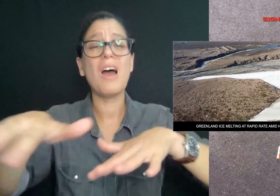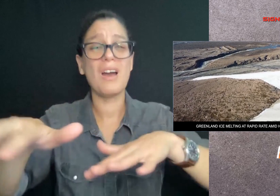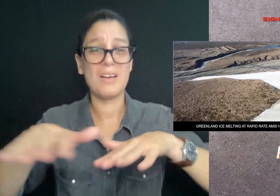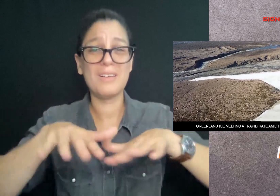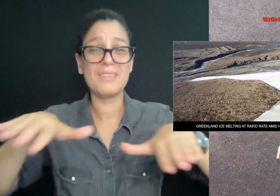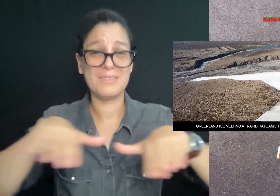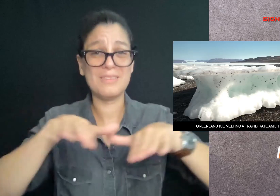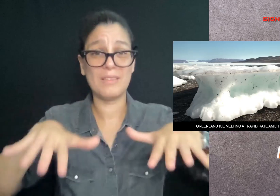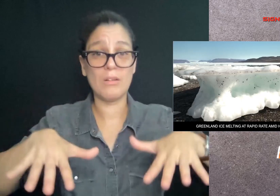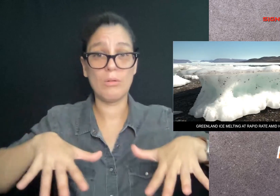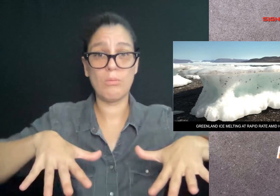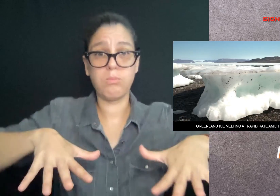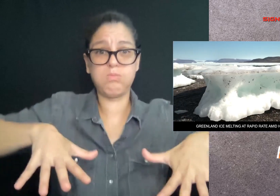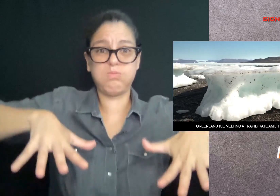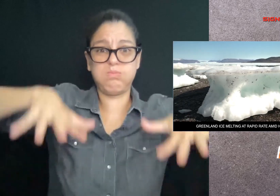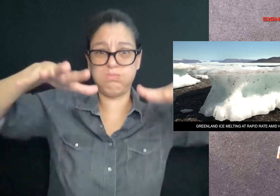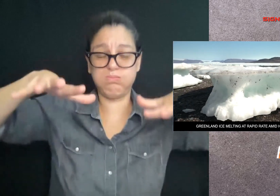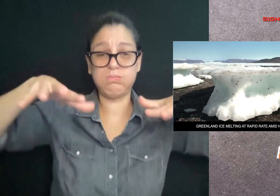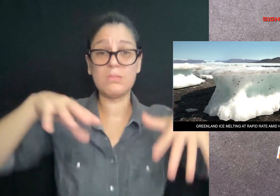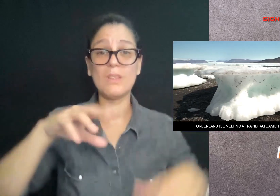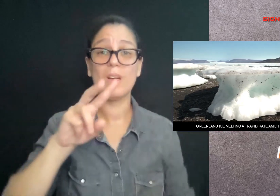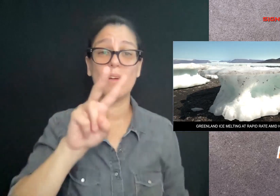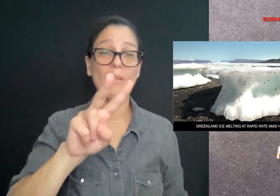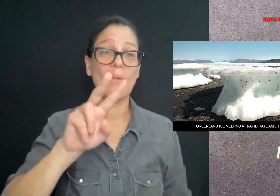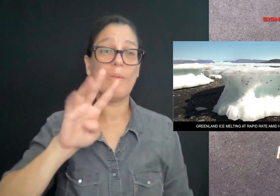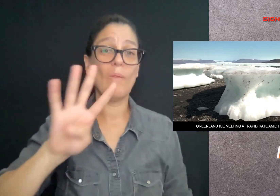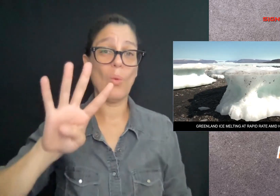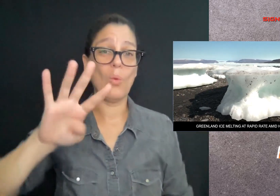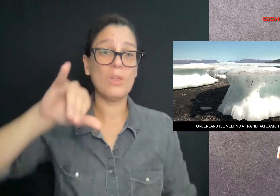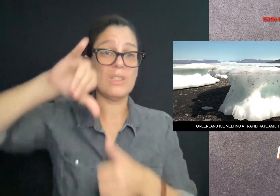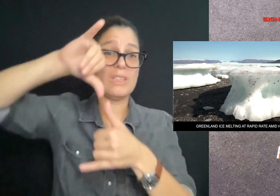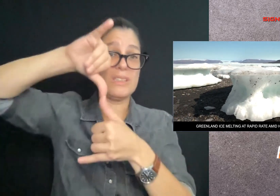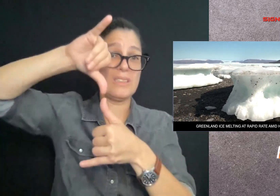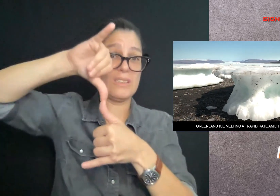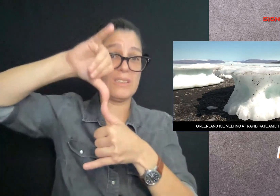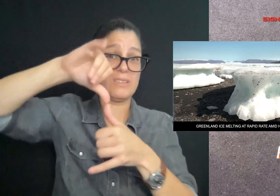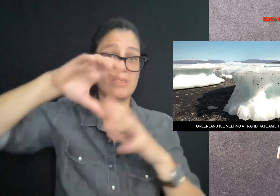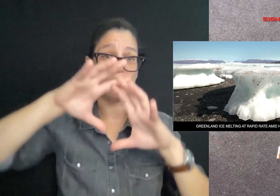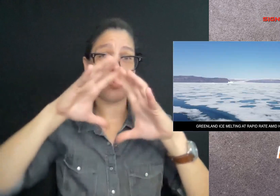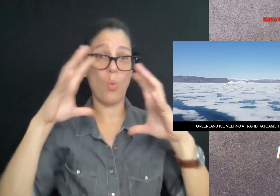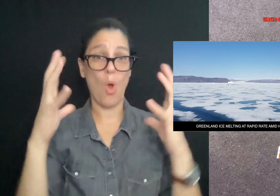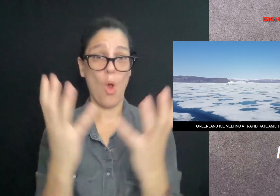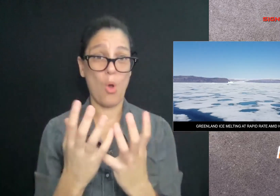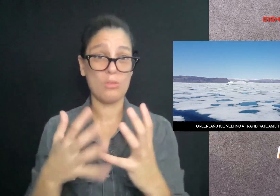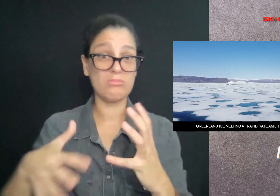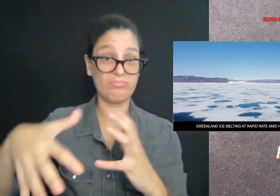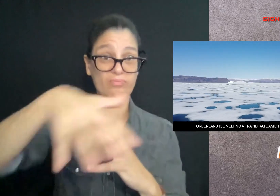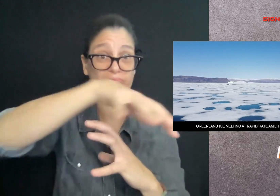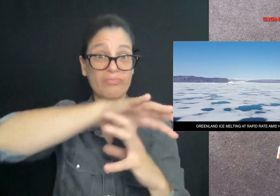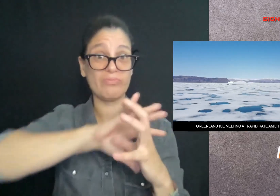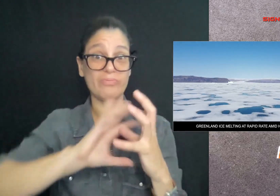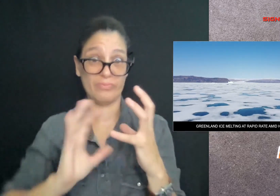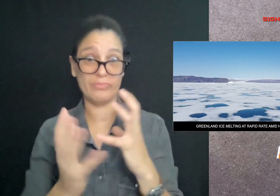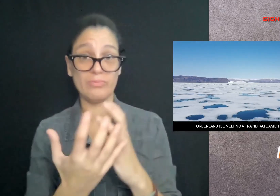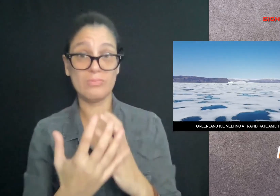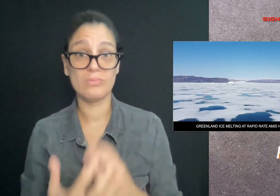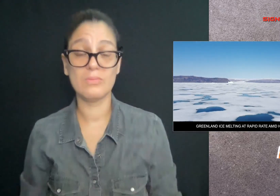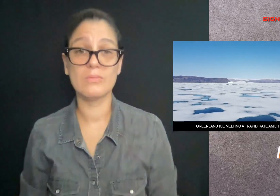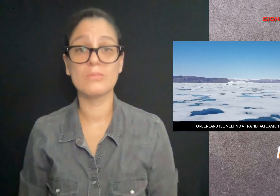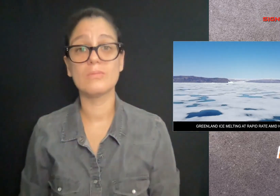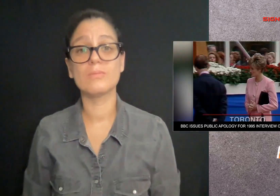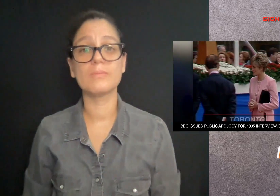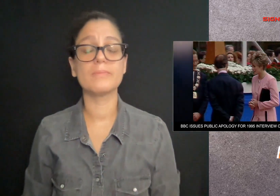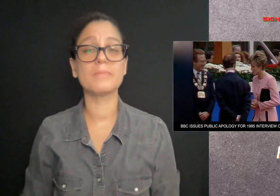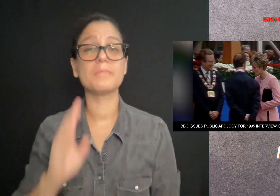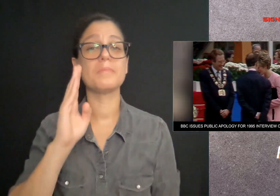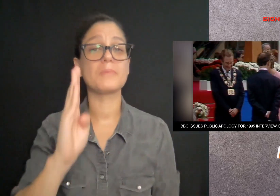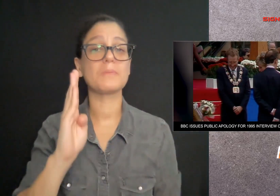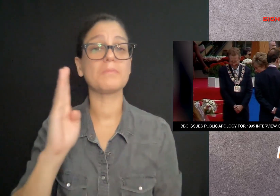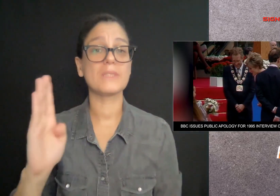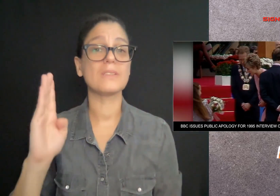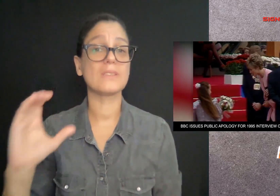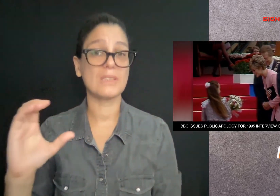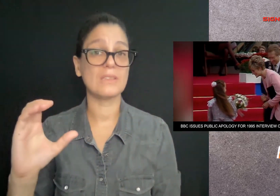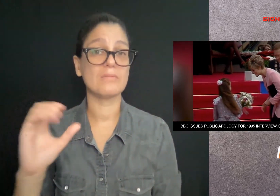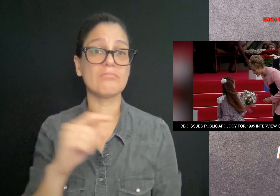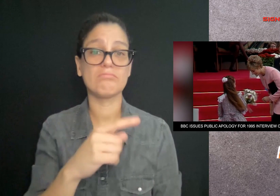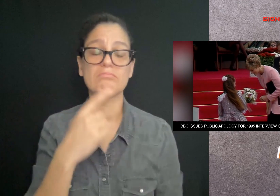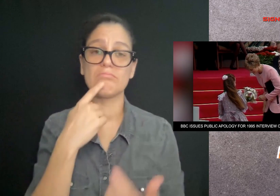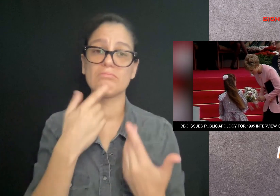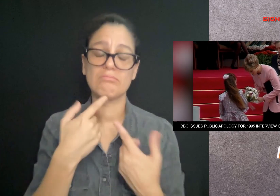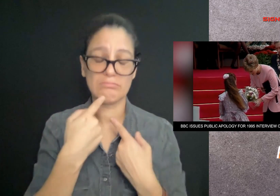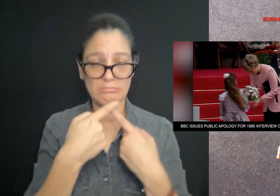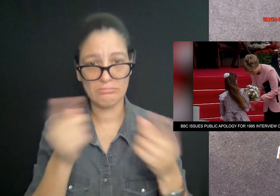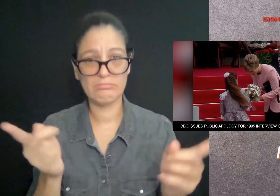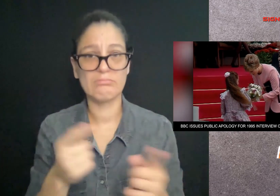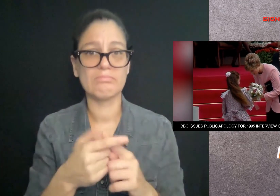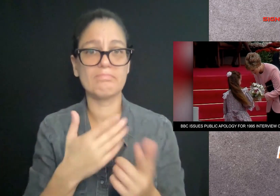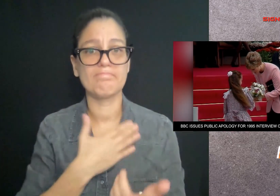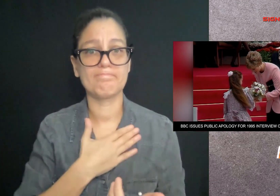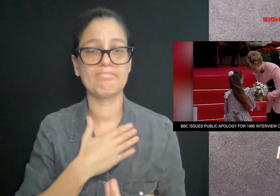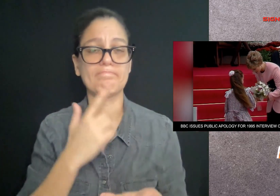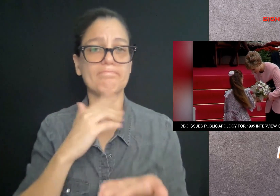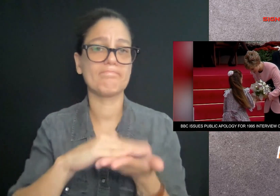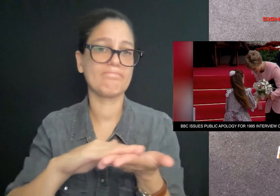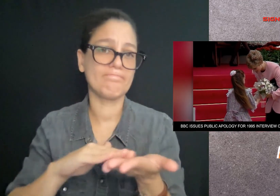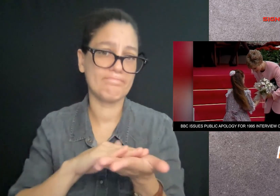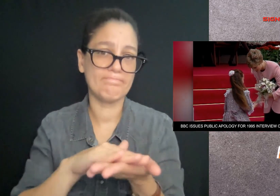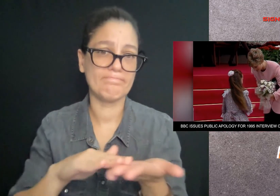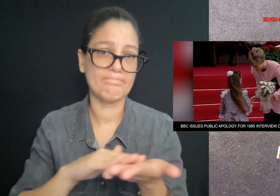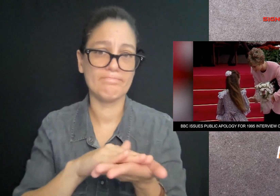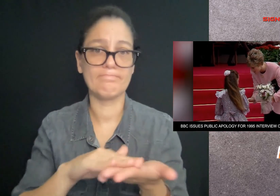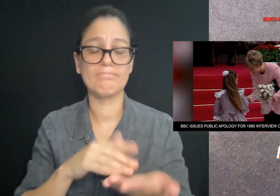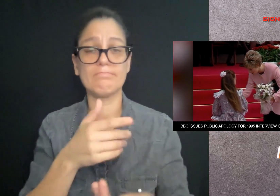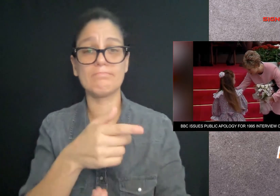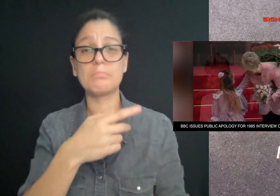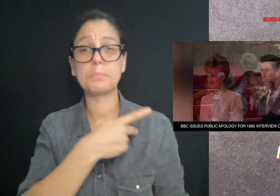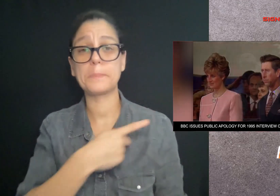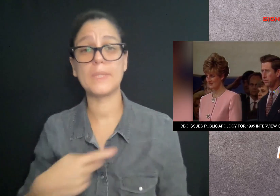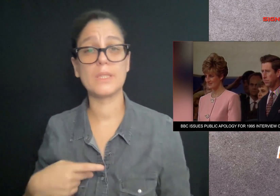sea levels to rise more than 24 feet around the world